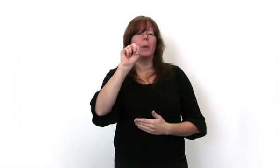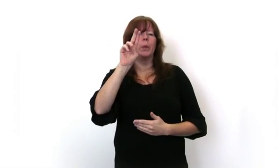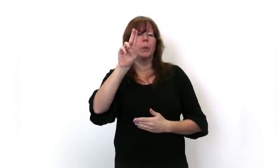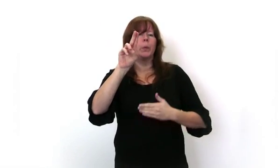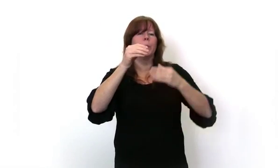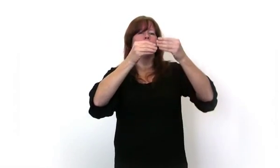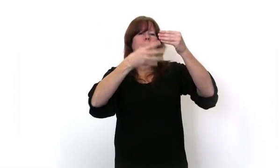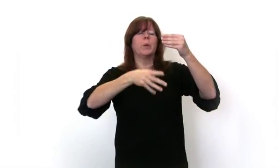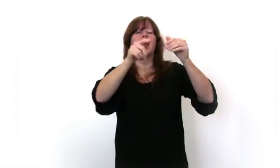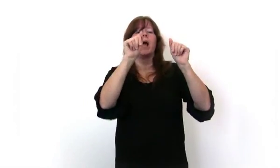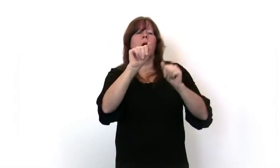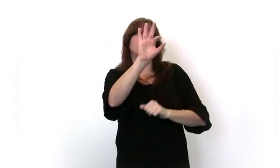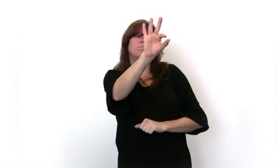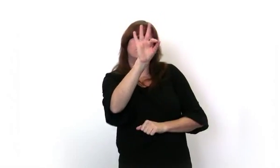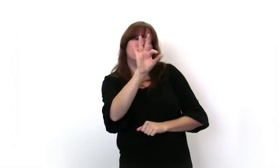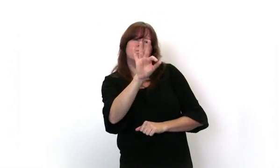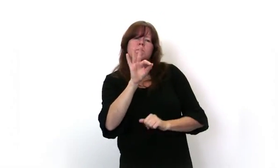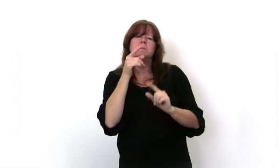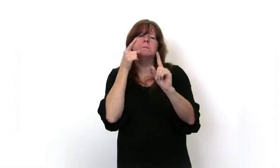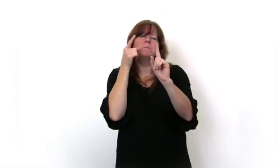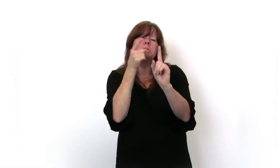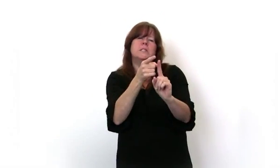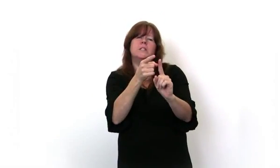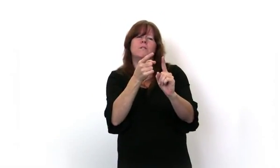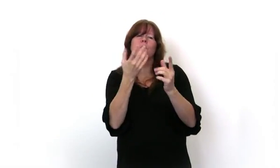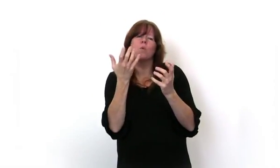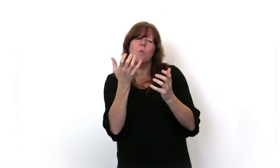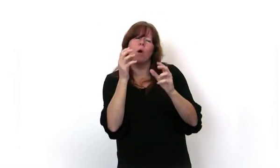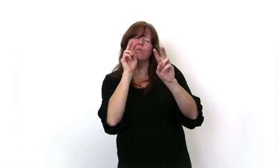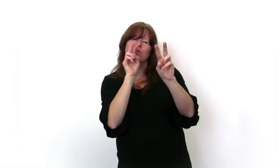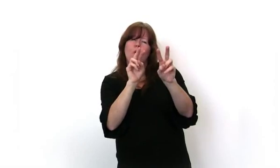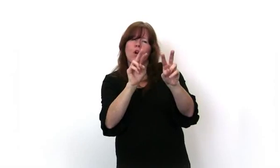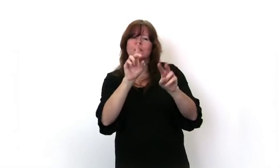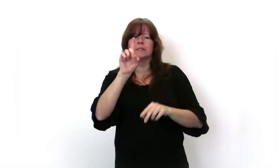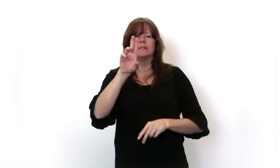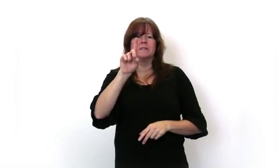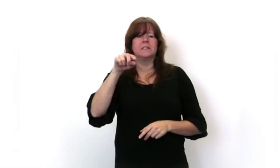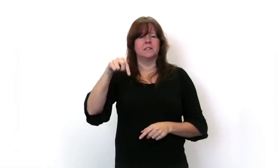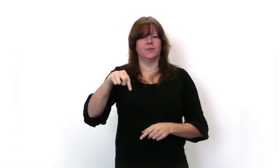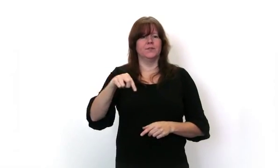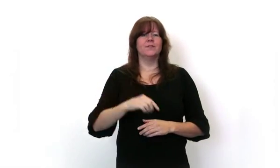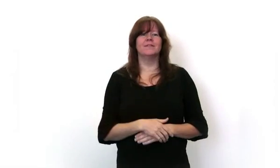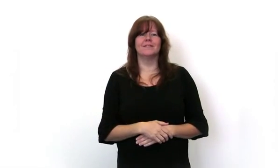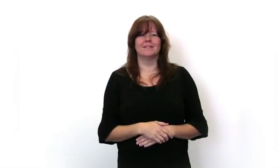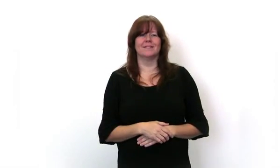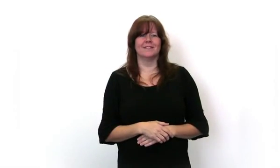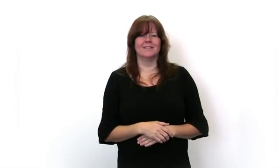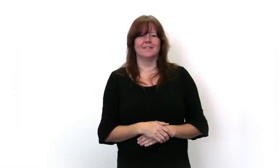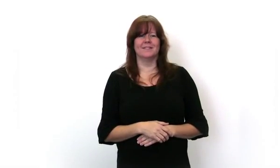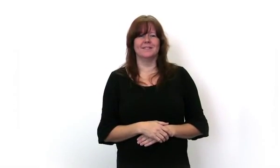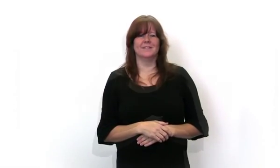There is a menu and you can go straight to the part that you want to work on.